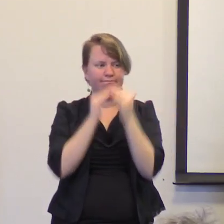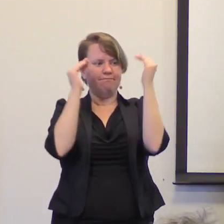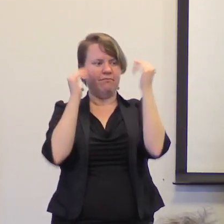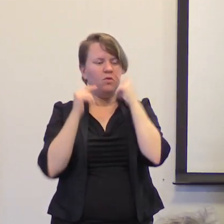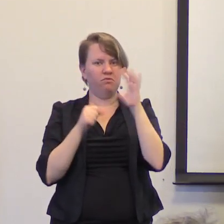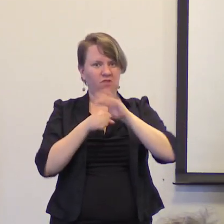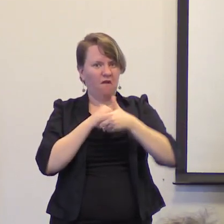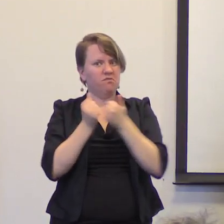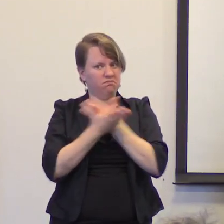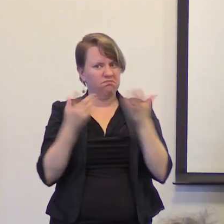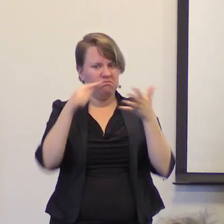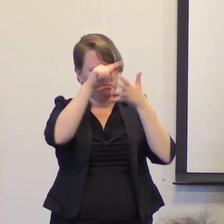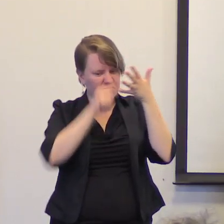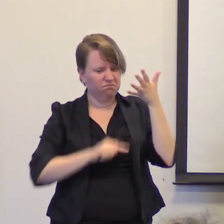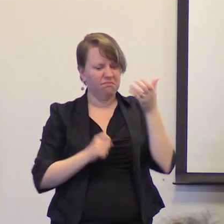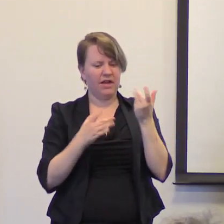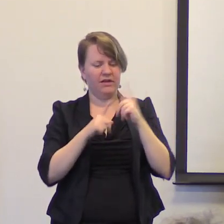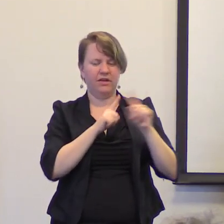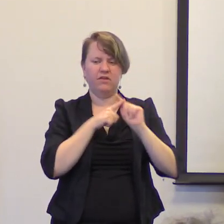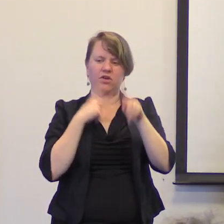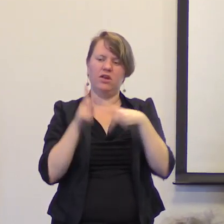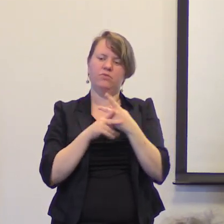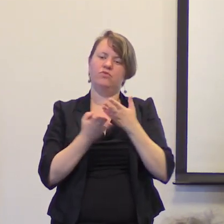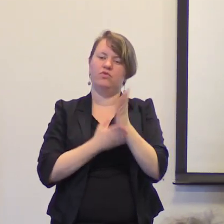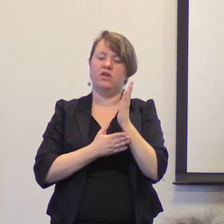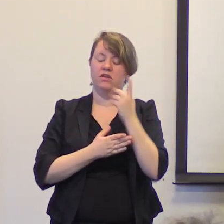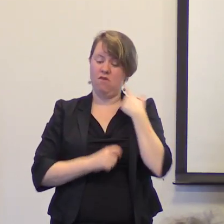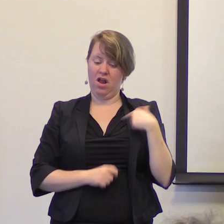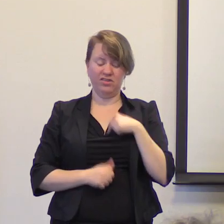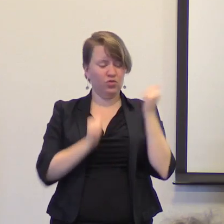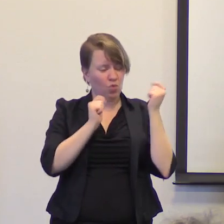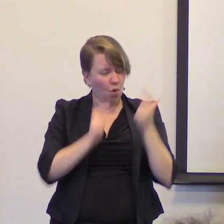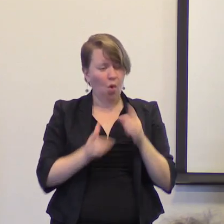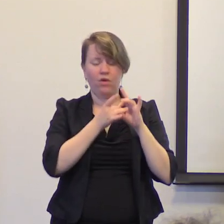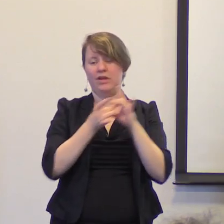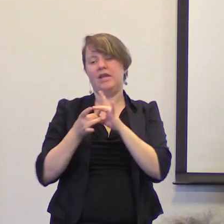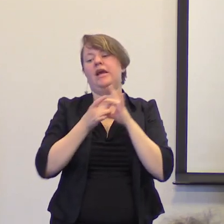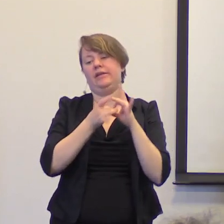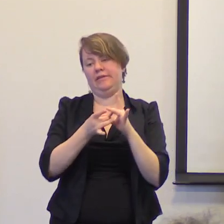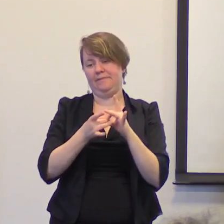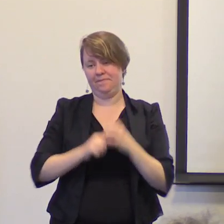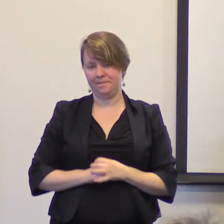We do a lot of different kinds of rights because to us, it's just all connected.